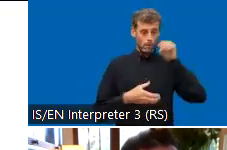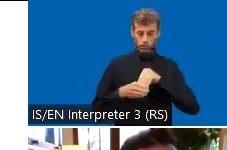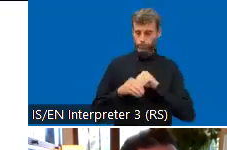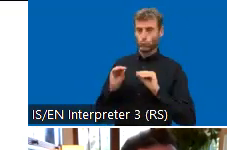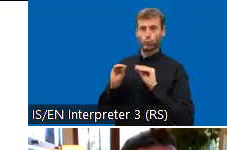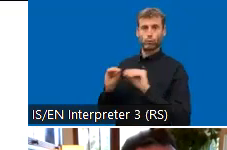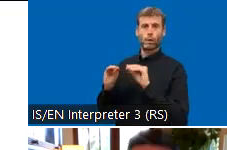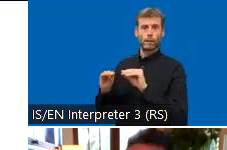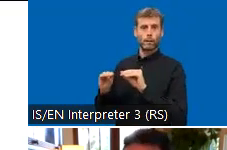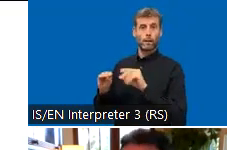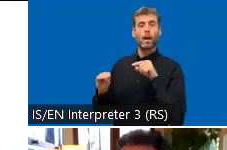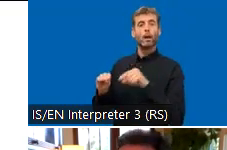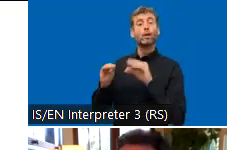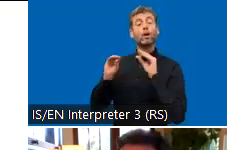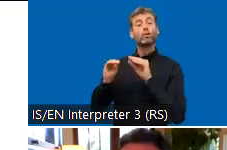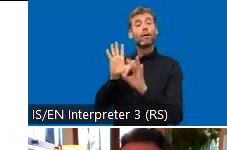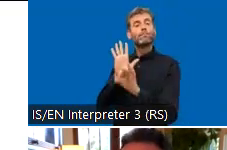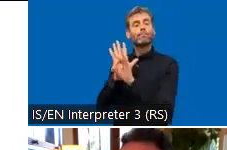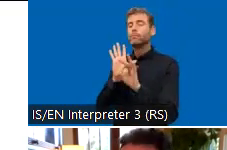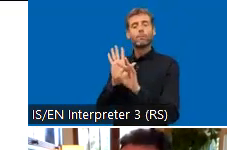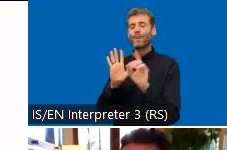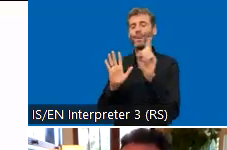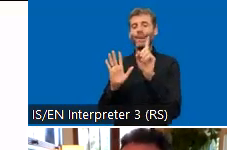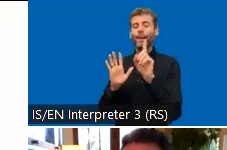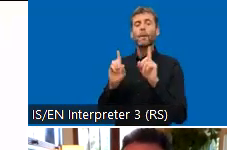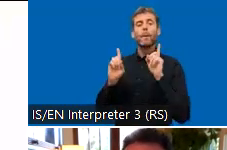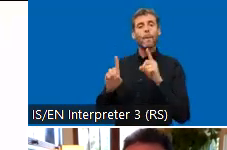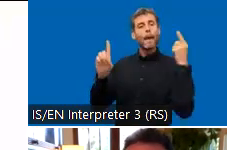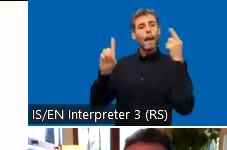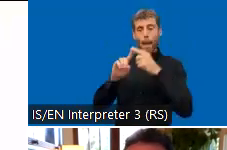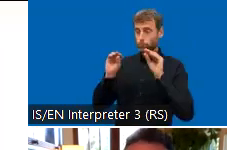But it will be a strong body of knowledge, some education around it, and definitely